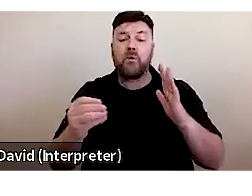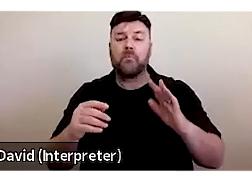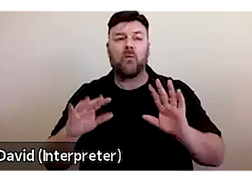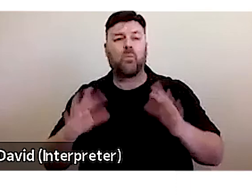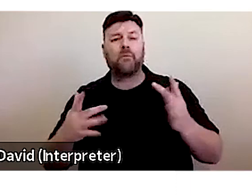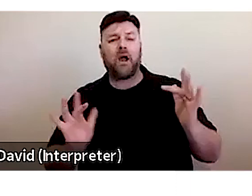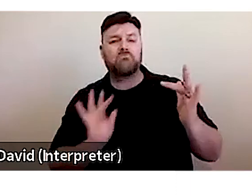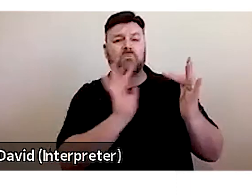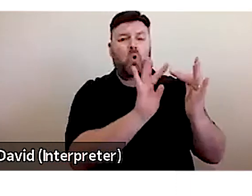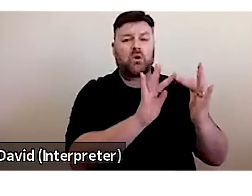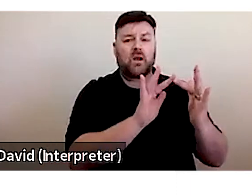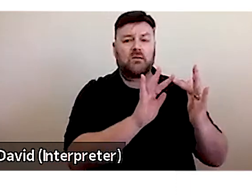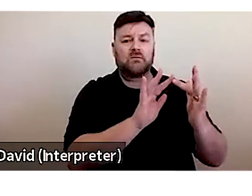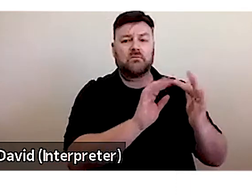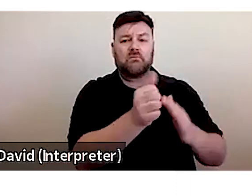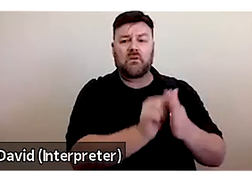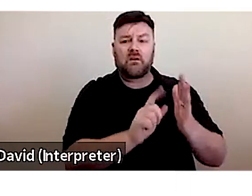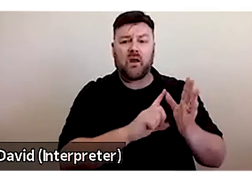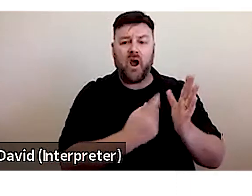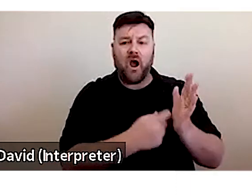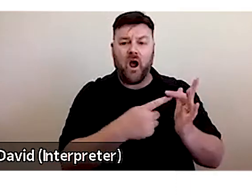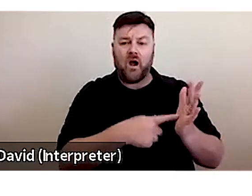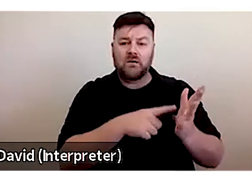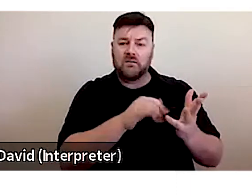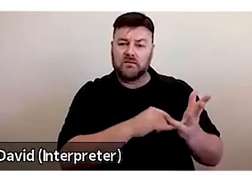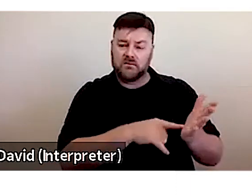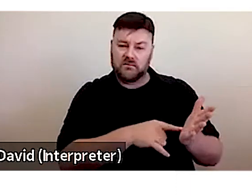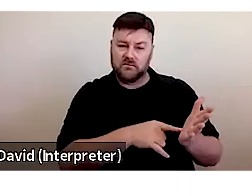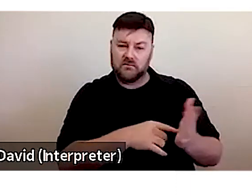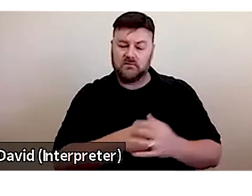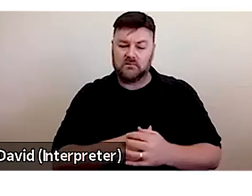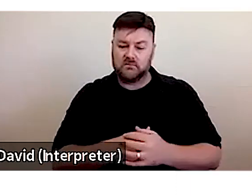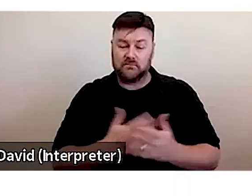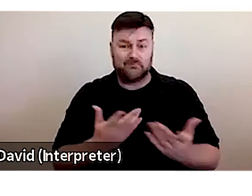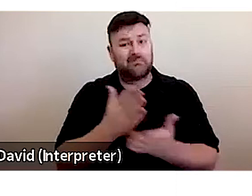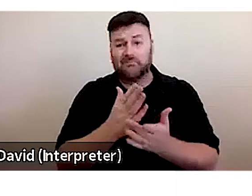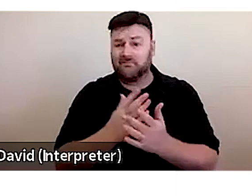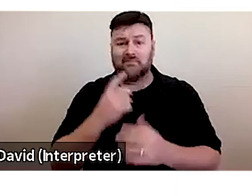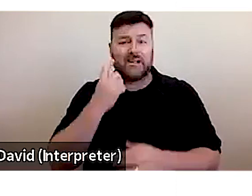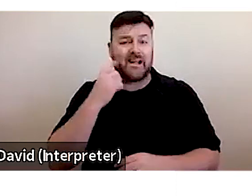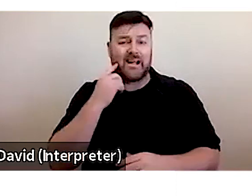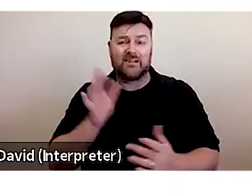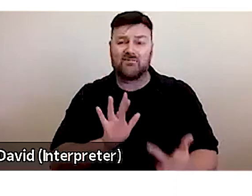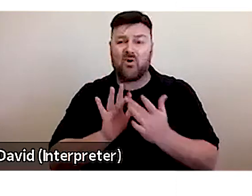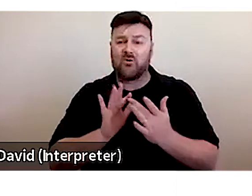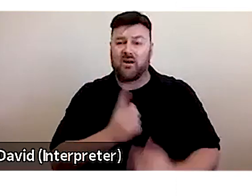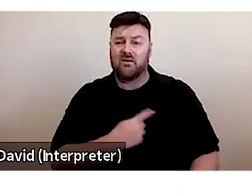it's really easy to get in touch with us. I can usually find someone within about two or three days.